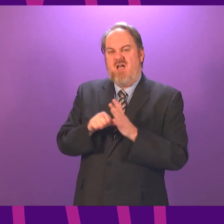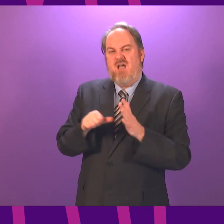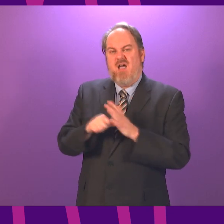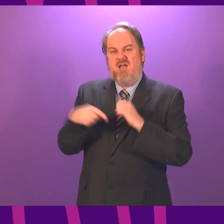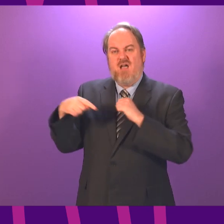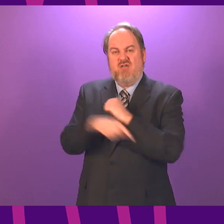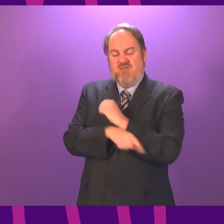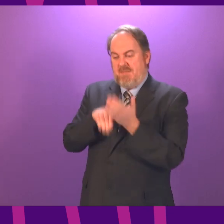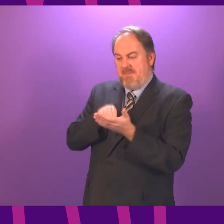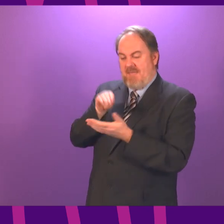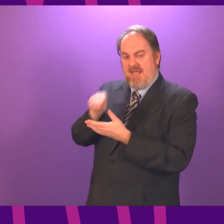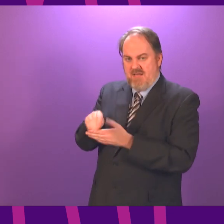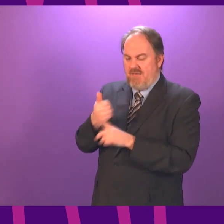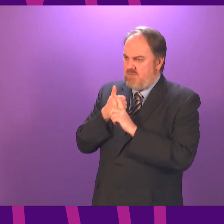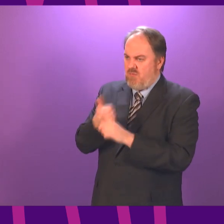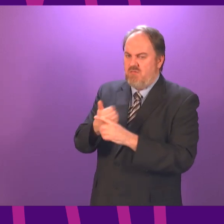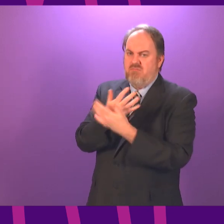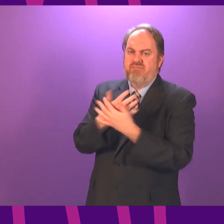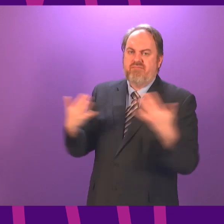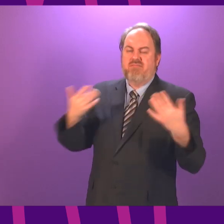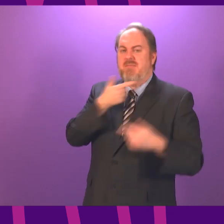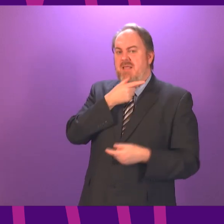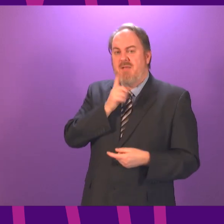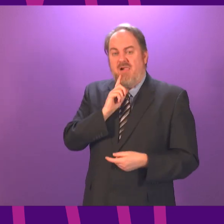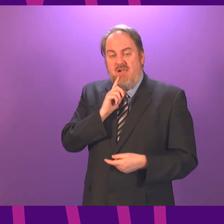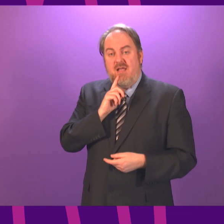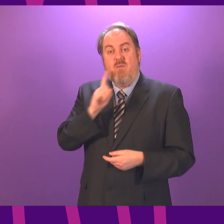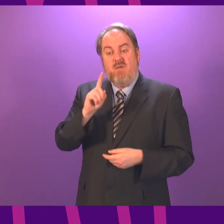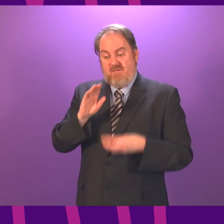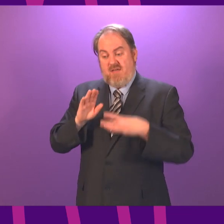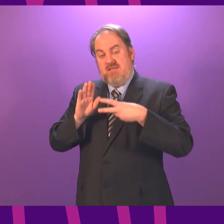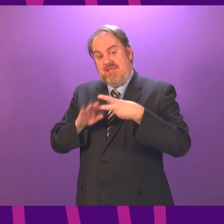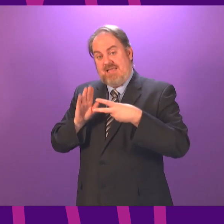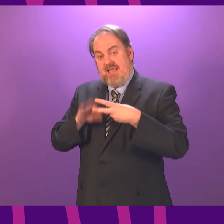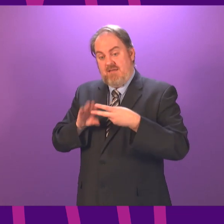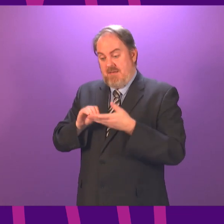and young people. We have just confirmed a second round of that payment, to be paid in the spring.